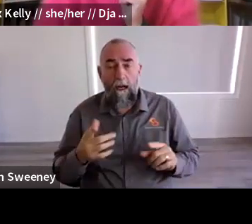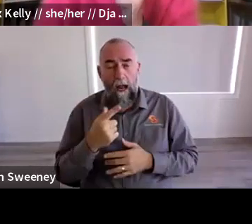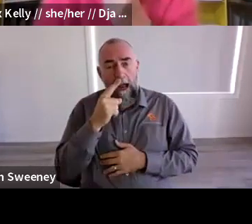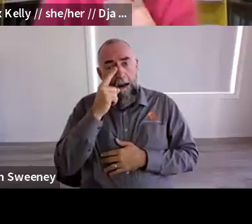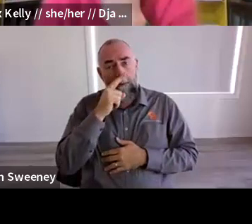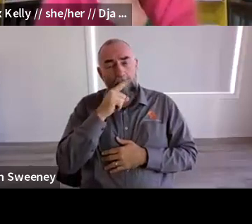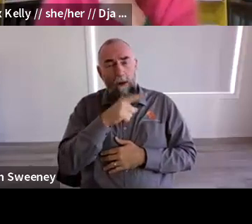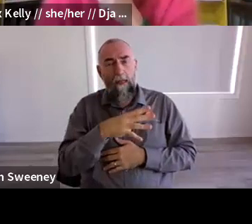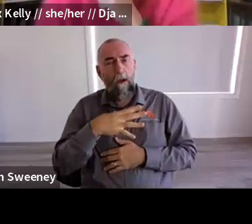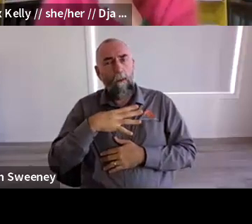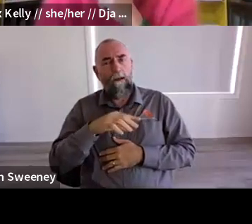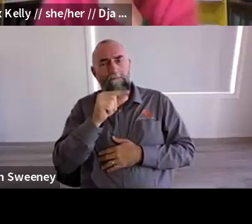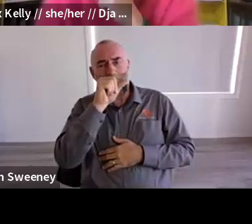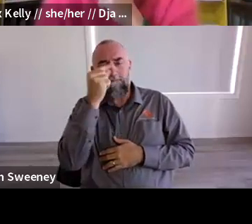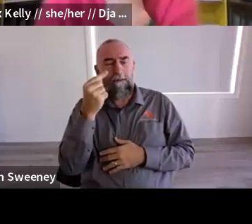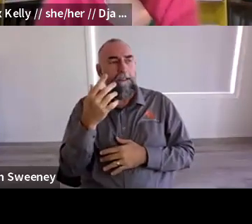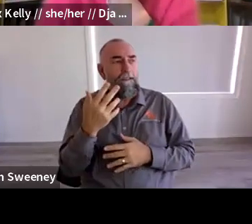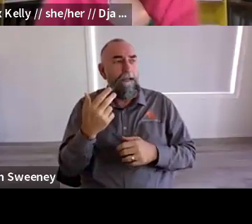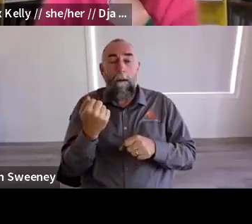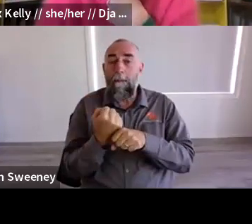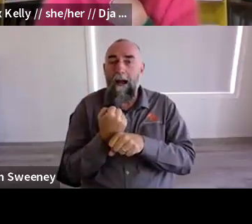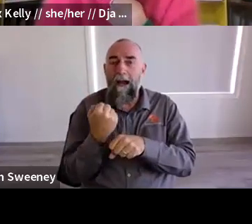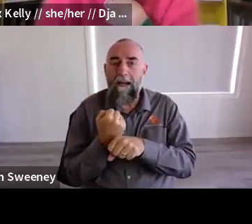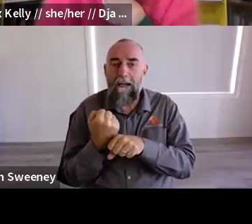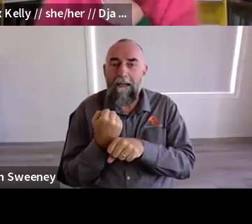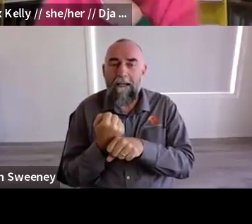for their art work. When you see what the salon values are, it's - oh,